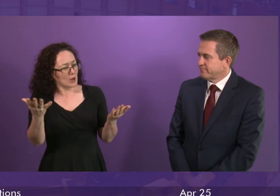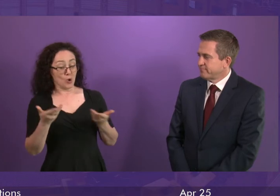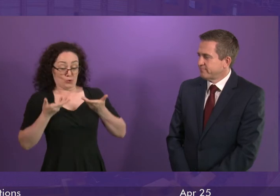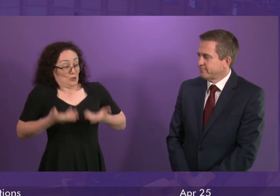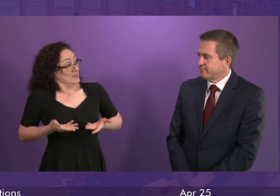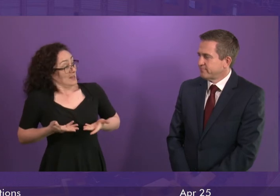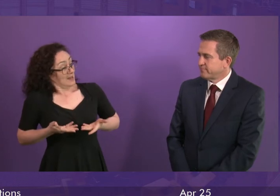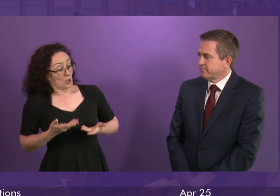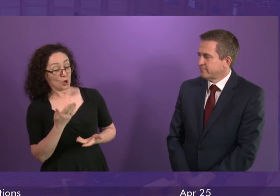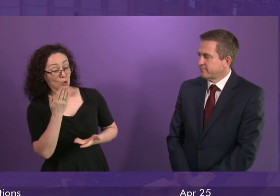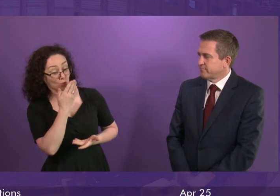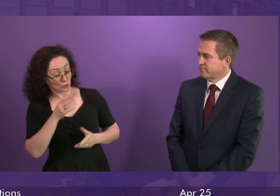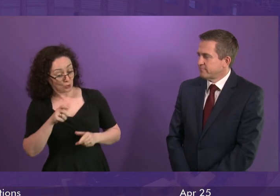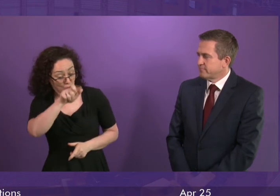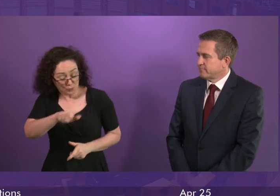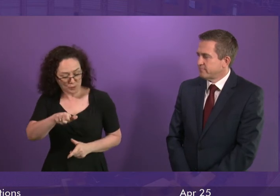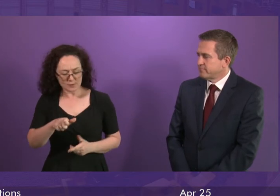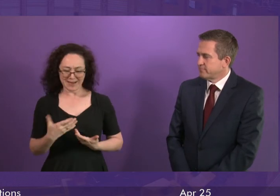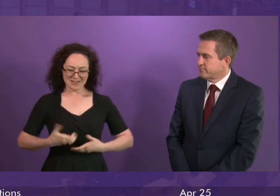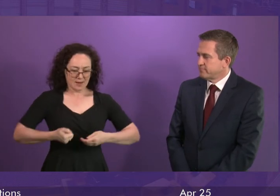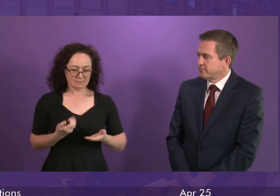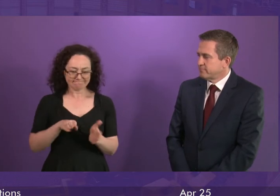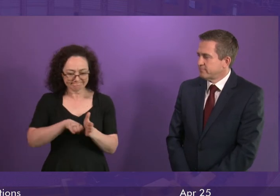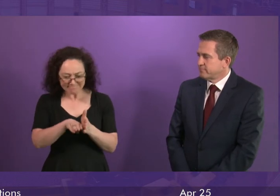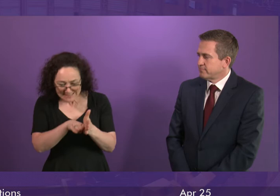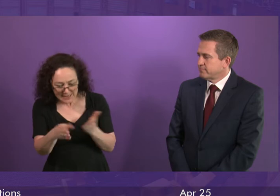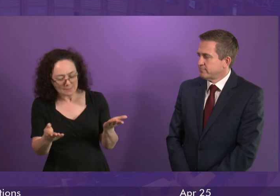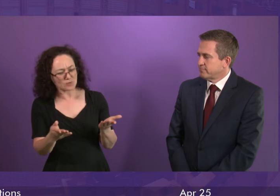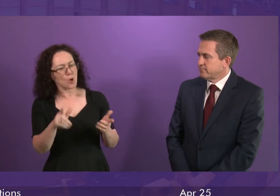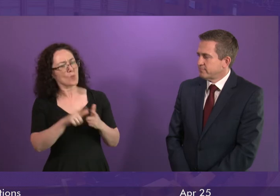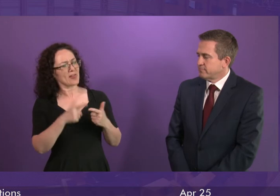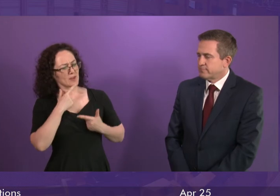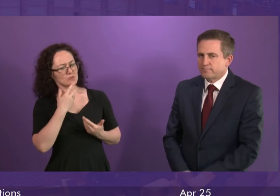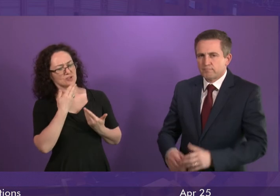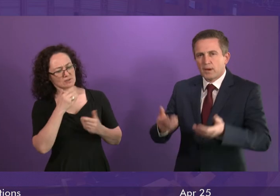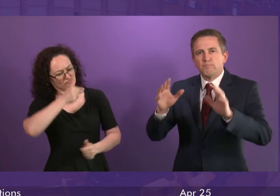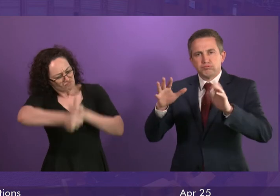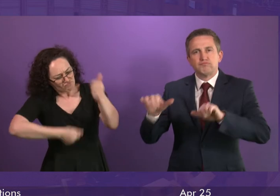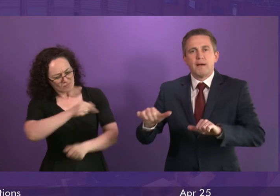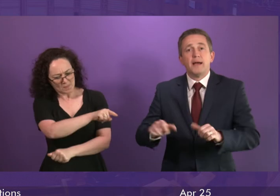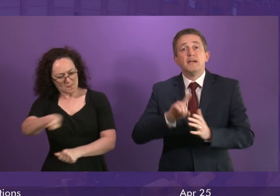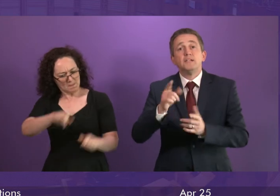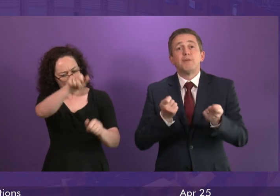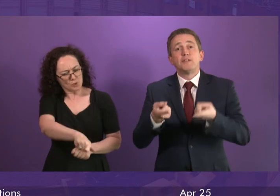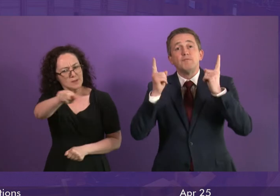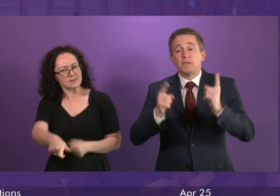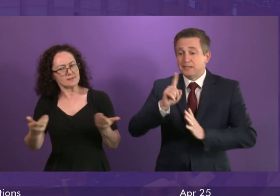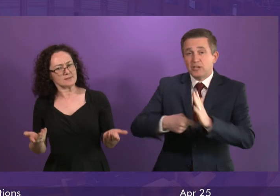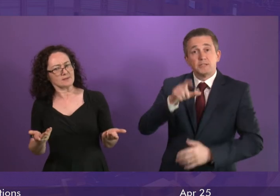their exams, we should be paying tribute to the excellent work that they are doing.